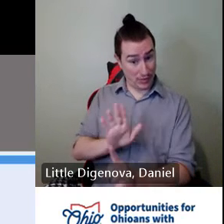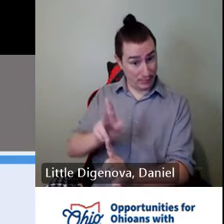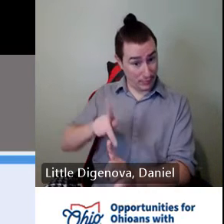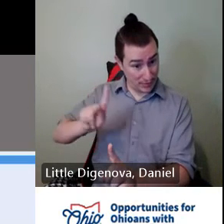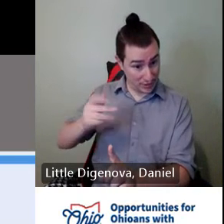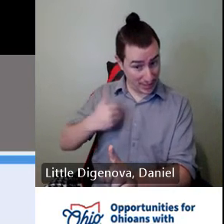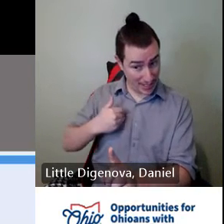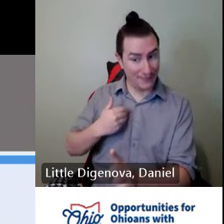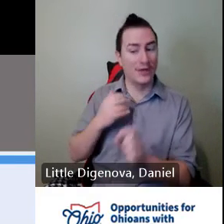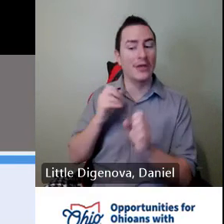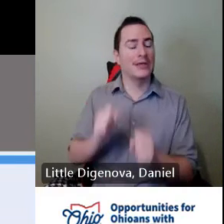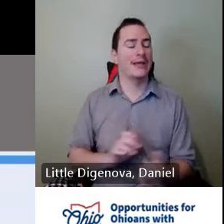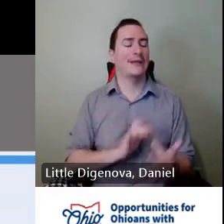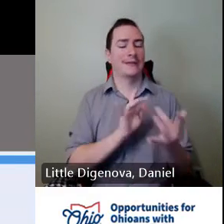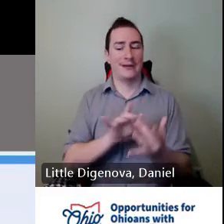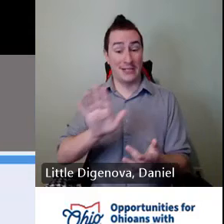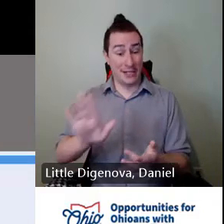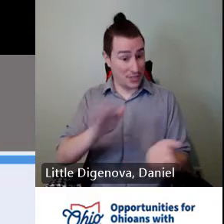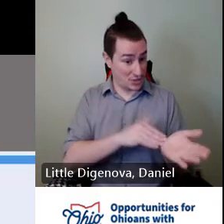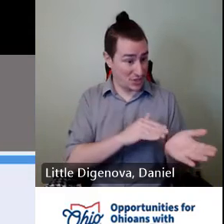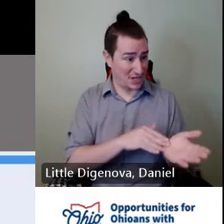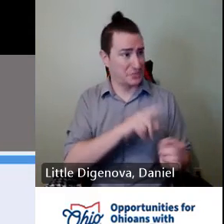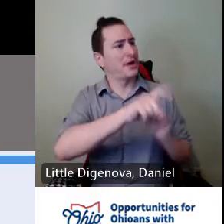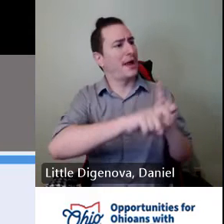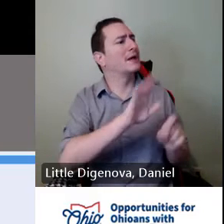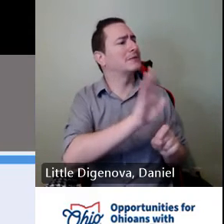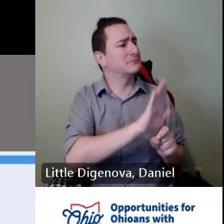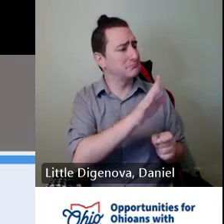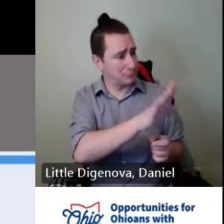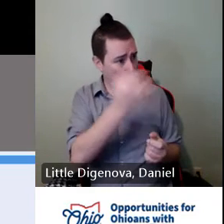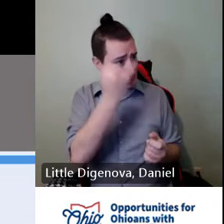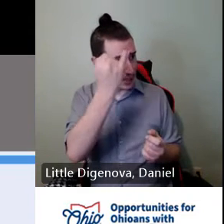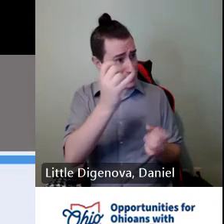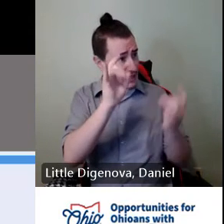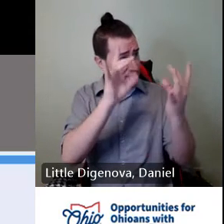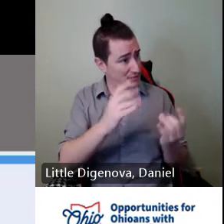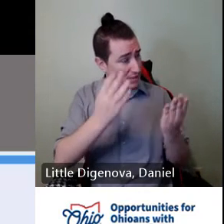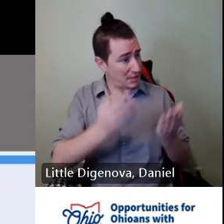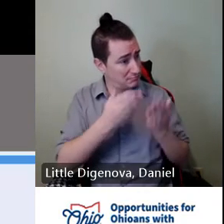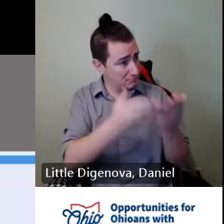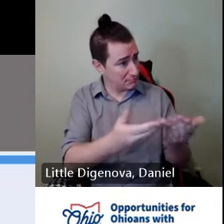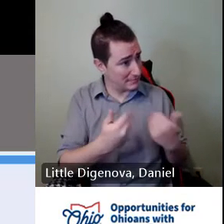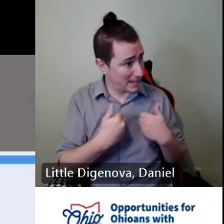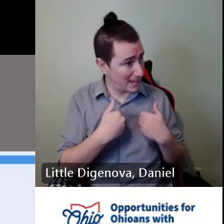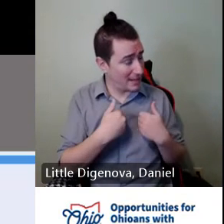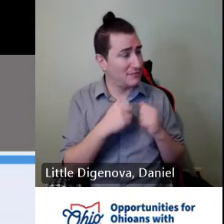recommendations they have or ask if they could comment on a specific accommodation that is being considered.